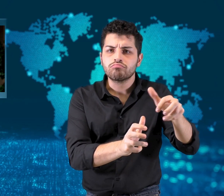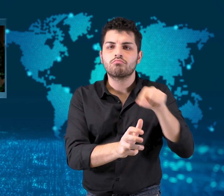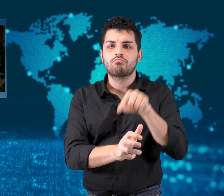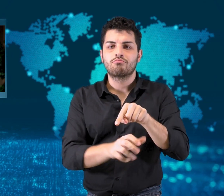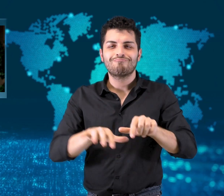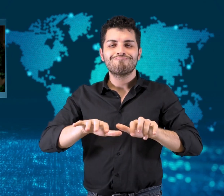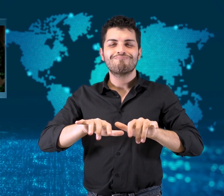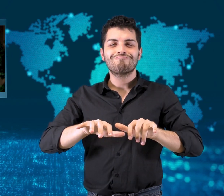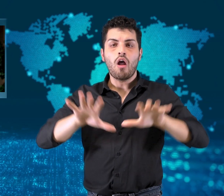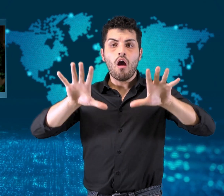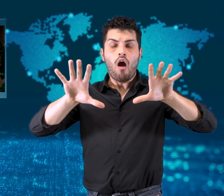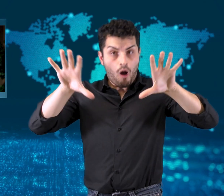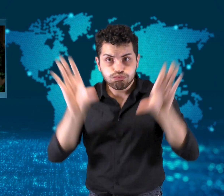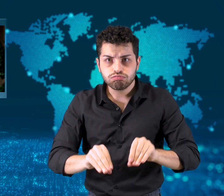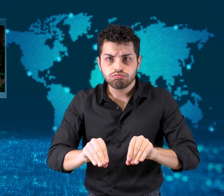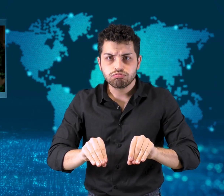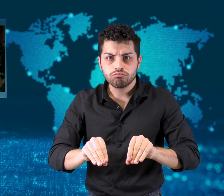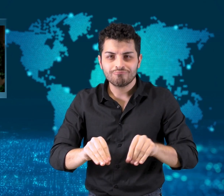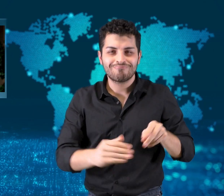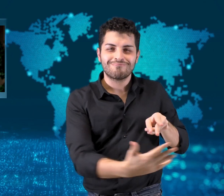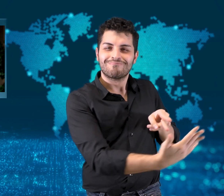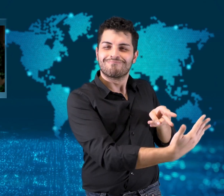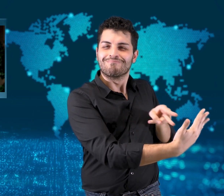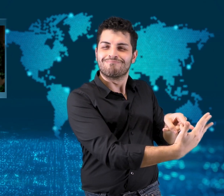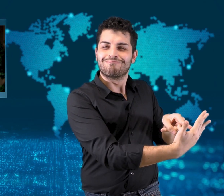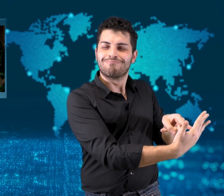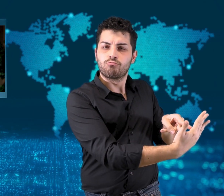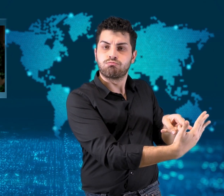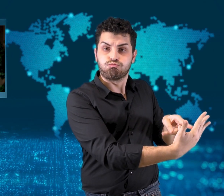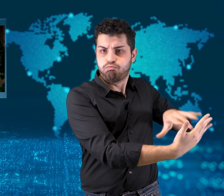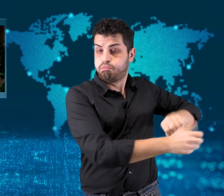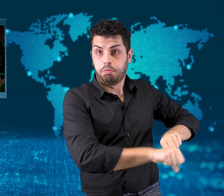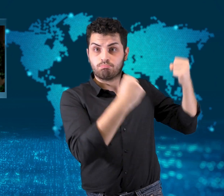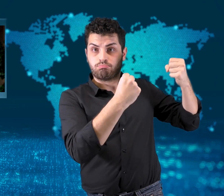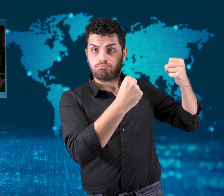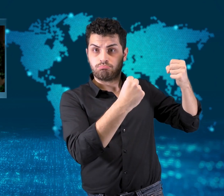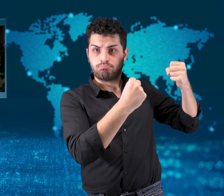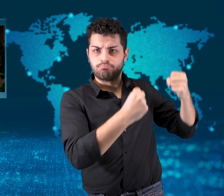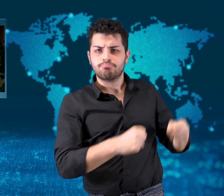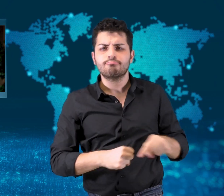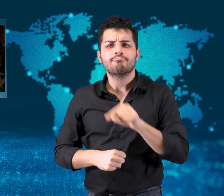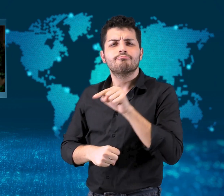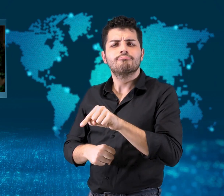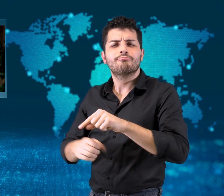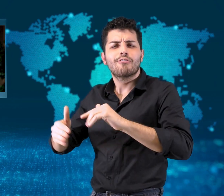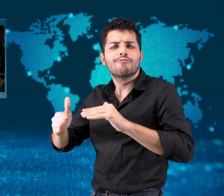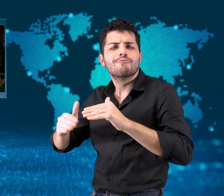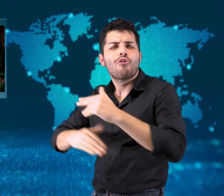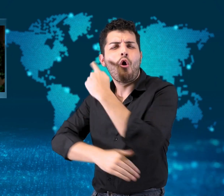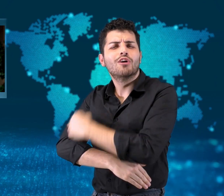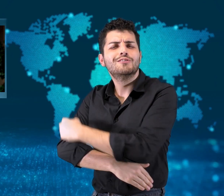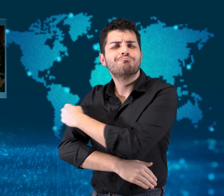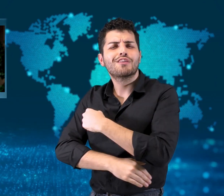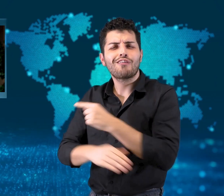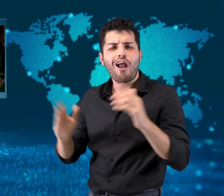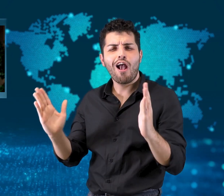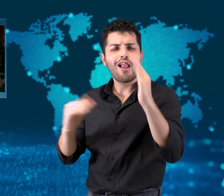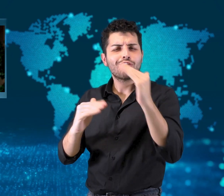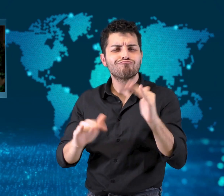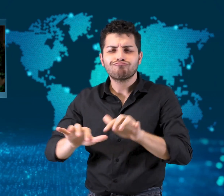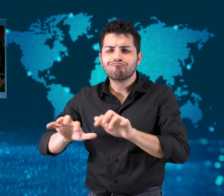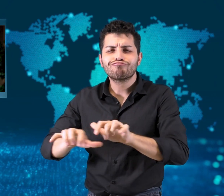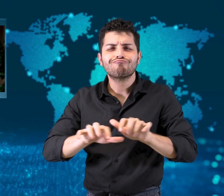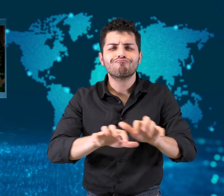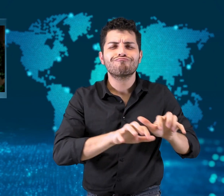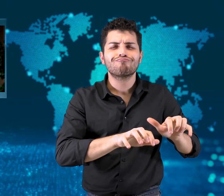Their computer attacks led to blackouts, disrupted power supply,